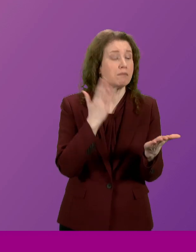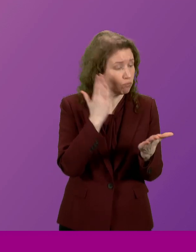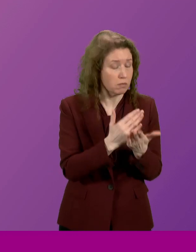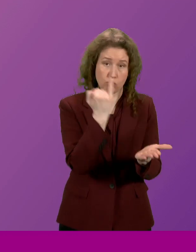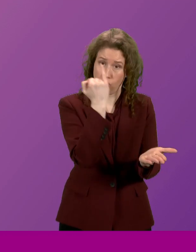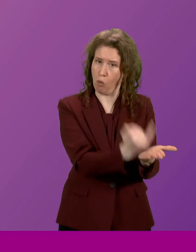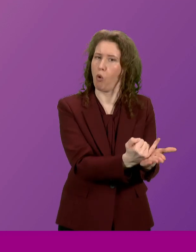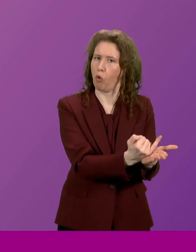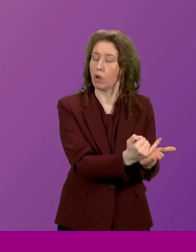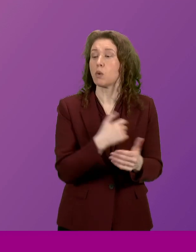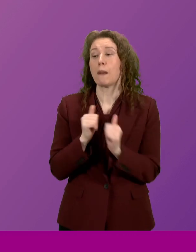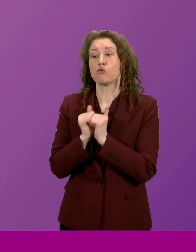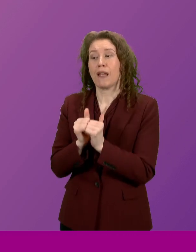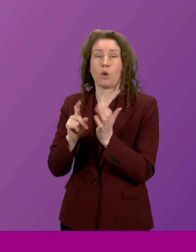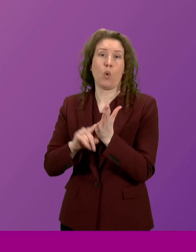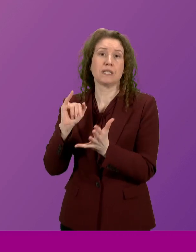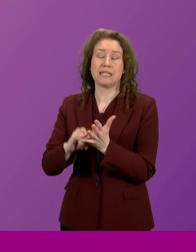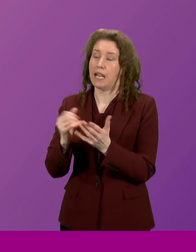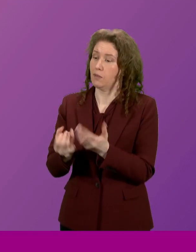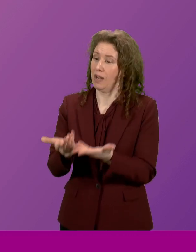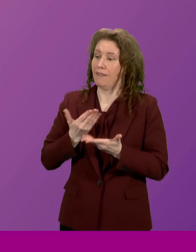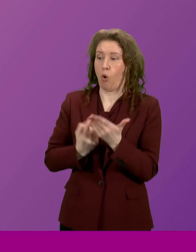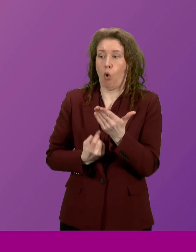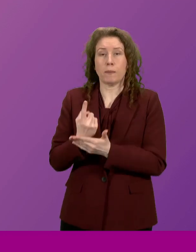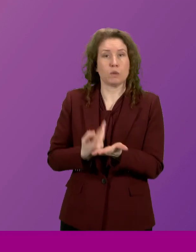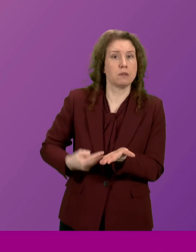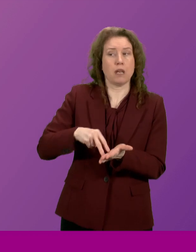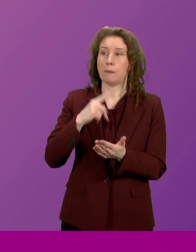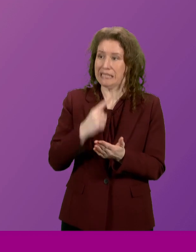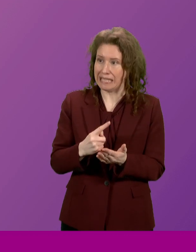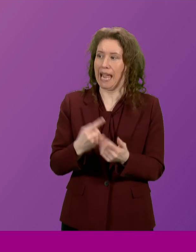so I am grateful to Lorna Slater for providing the opportunity for me to say that to the Parliament